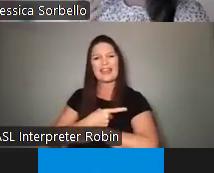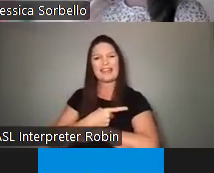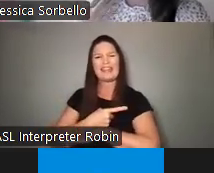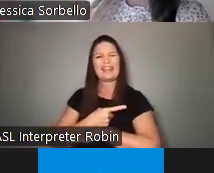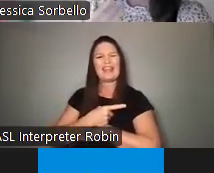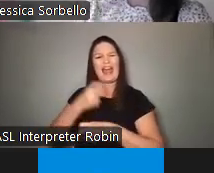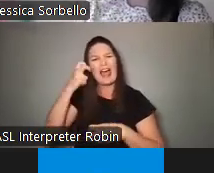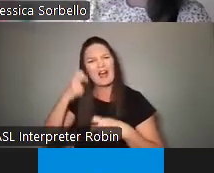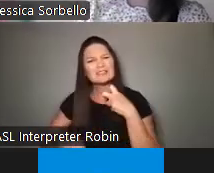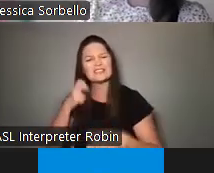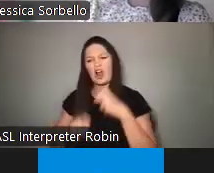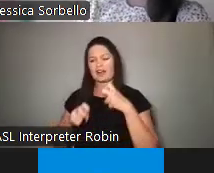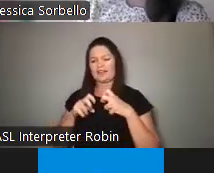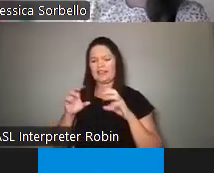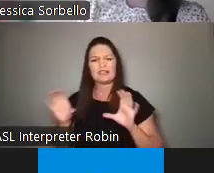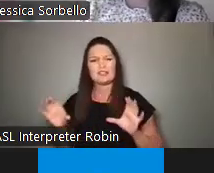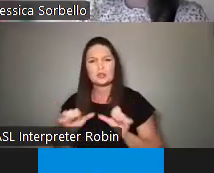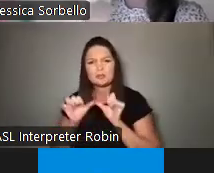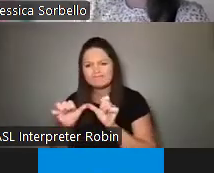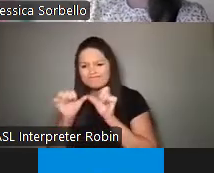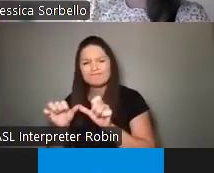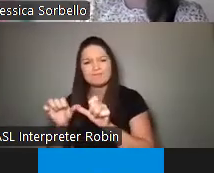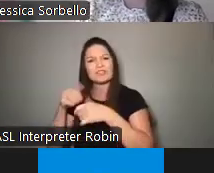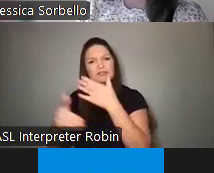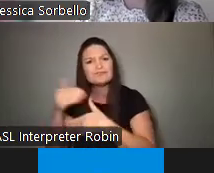Where everything that we need to do takes all of the energy